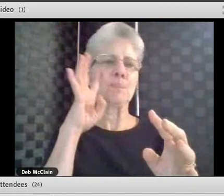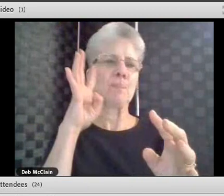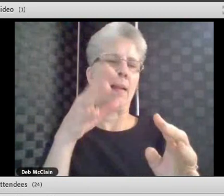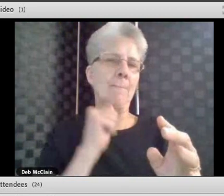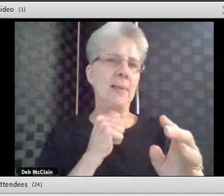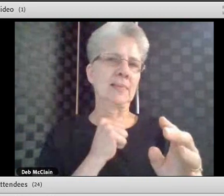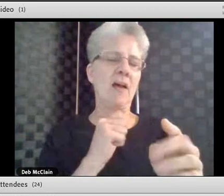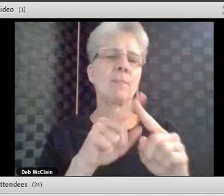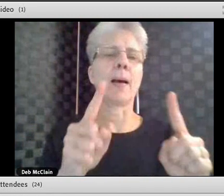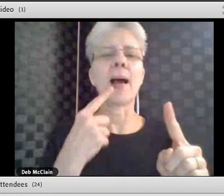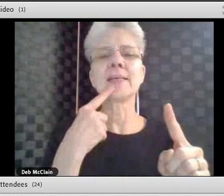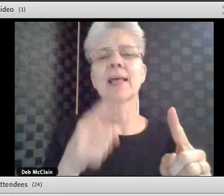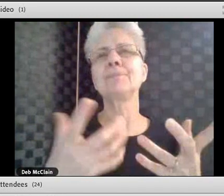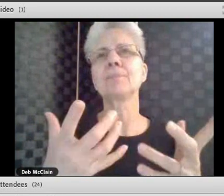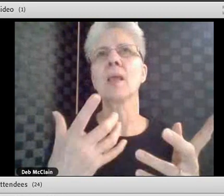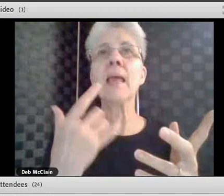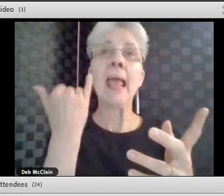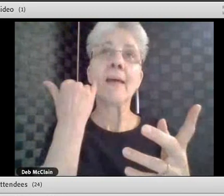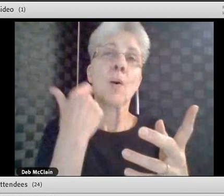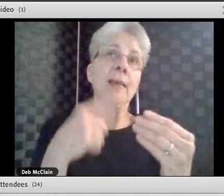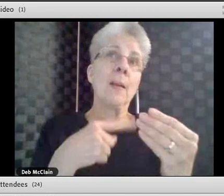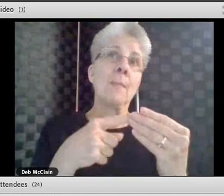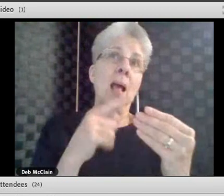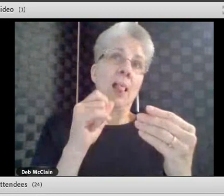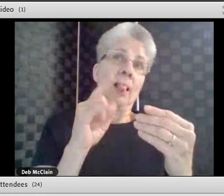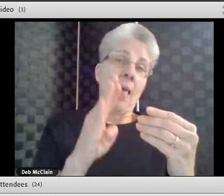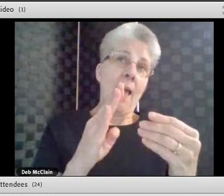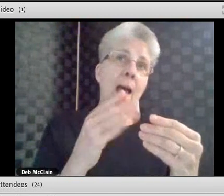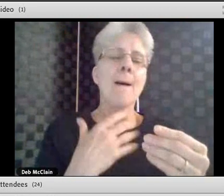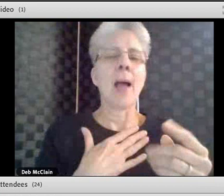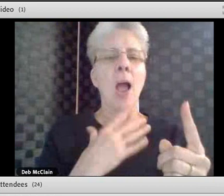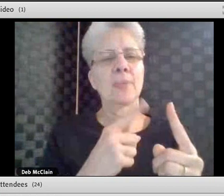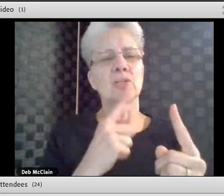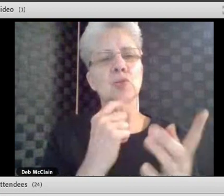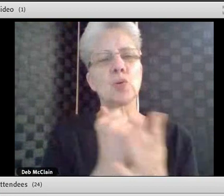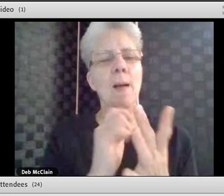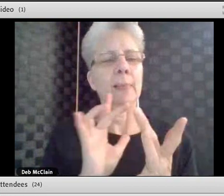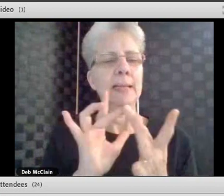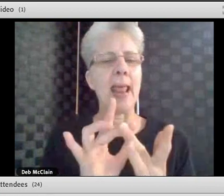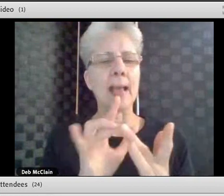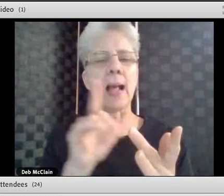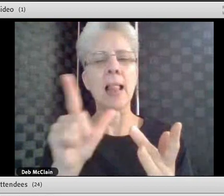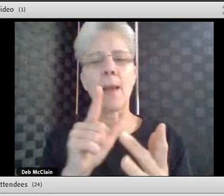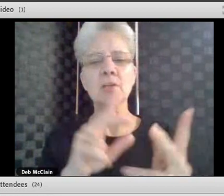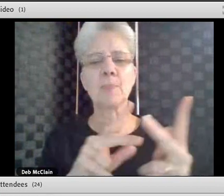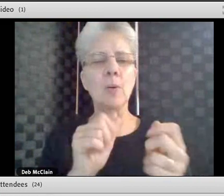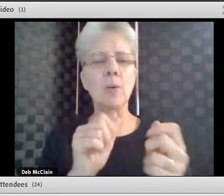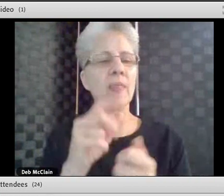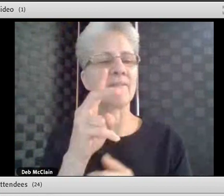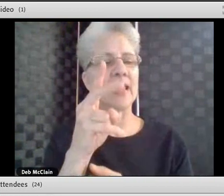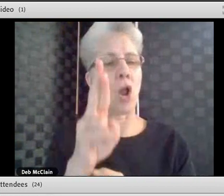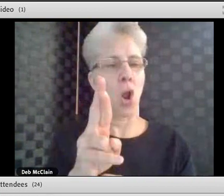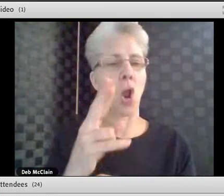so for me, I just made this up, but I said, "You know, if I were thinking about a lab, you know, our mission is to help connect libraries